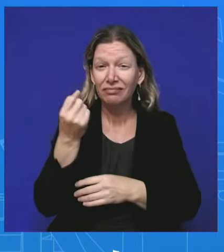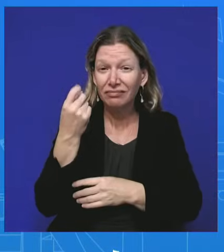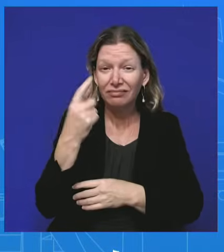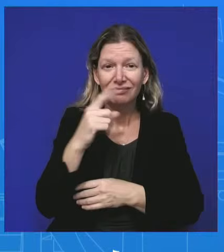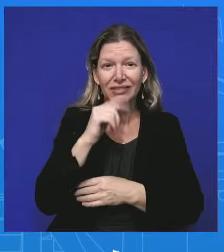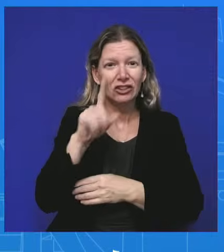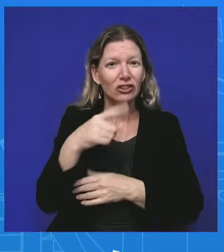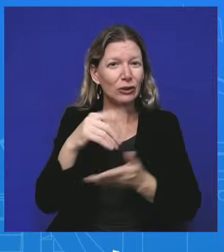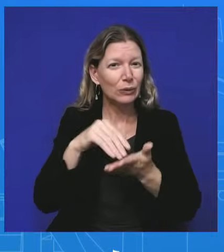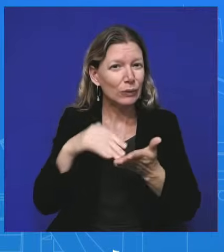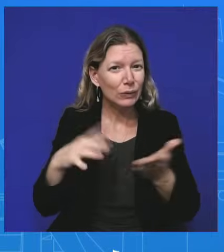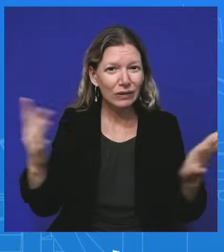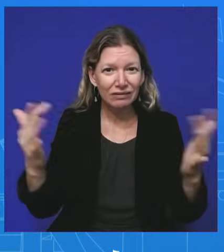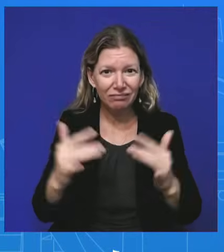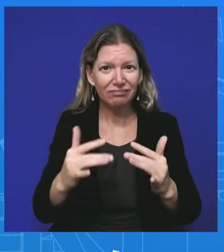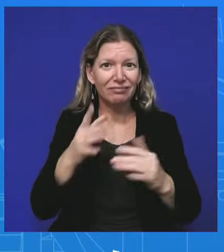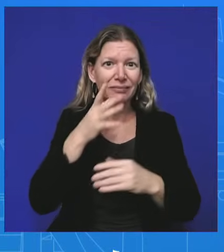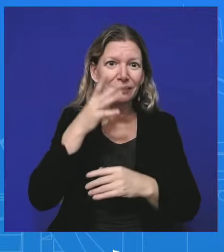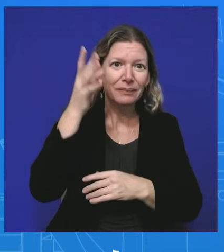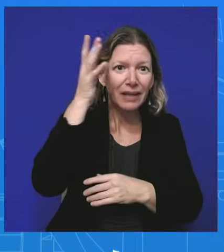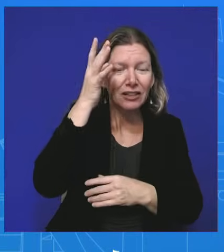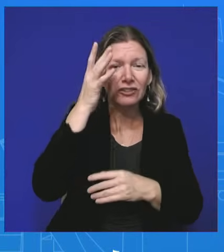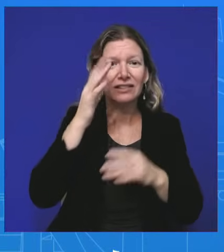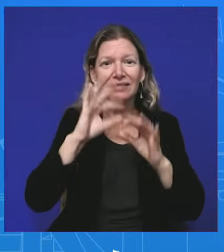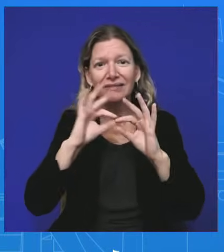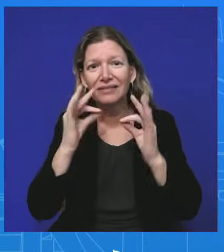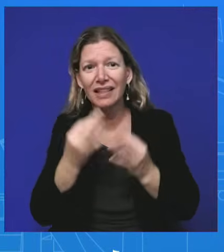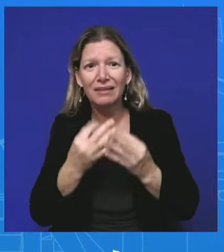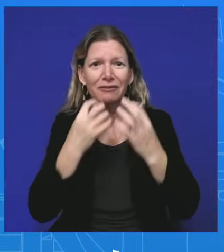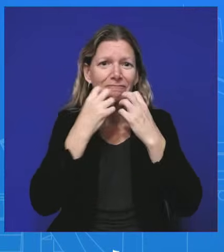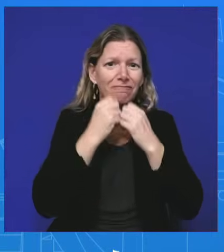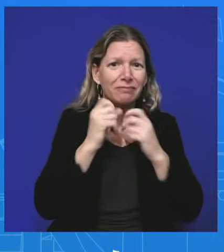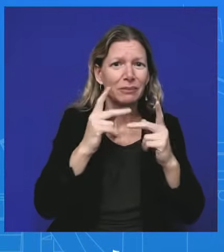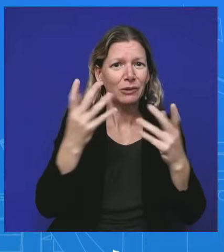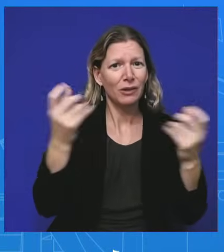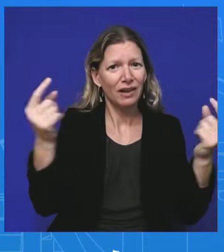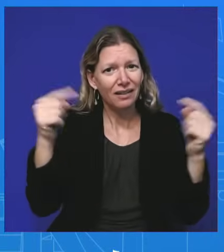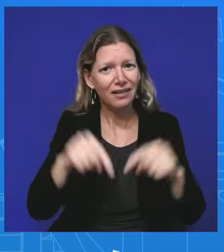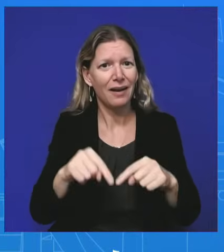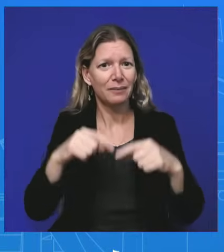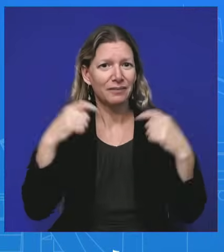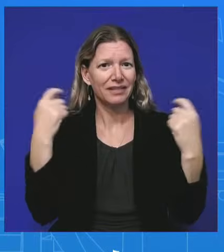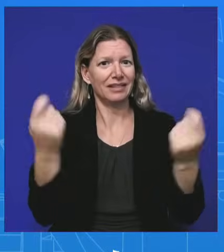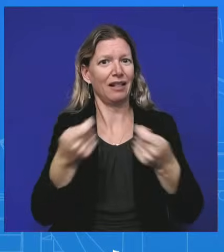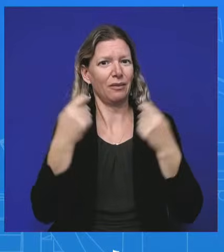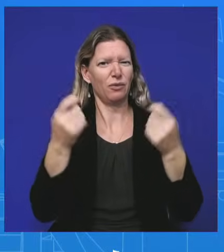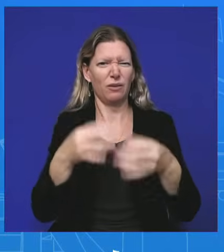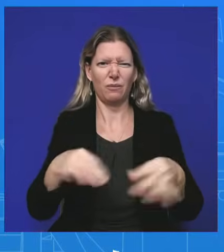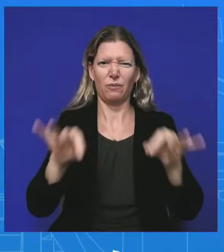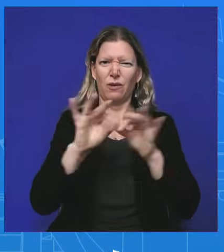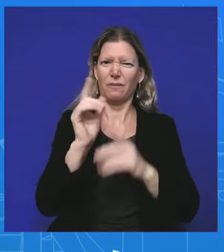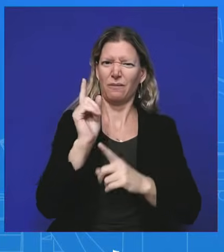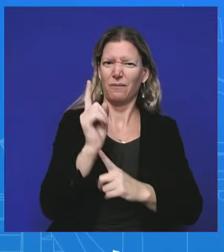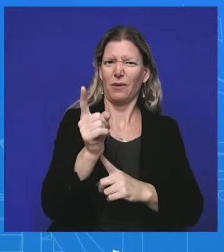celebrate an important moment. And as always, we believe all Americans have the right to peacefully protest.